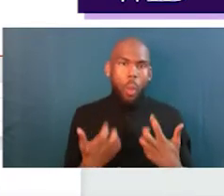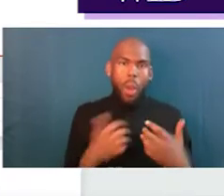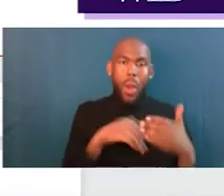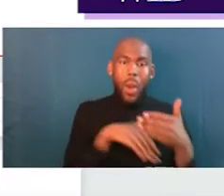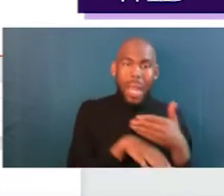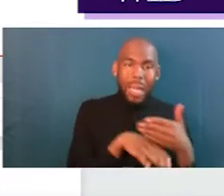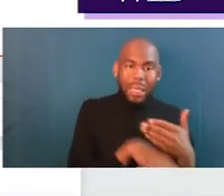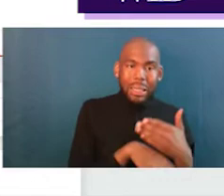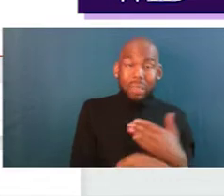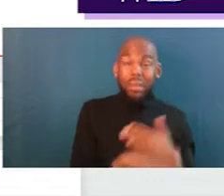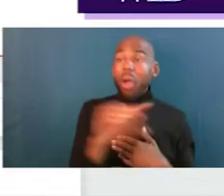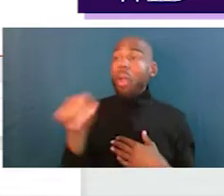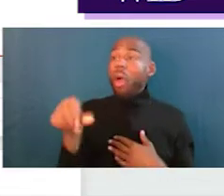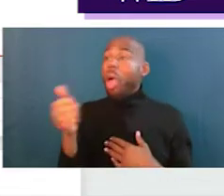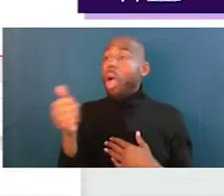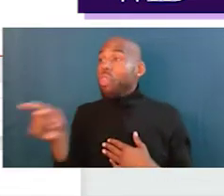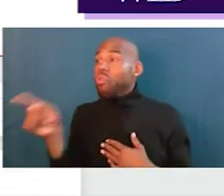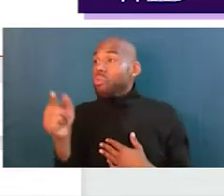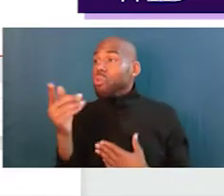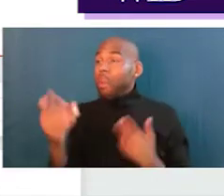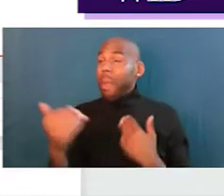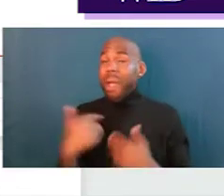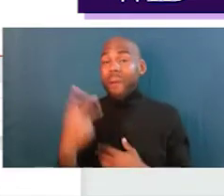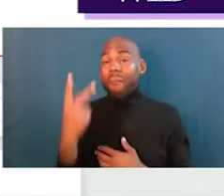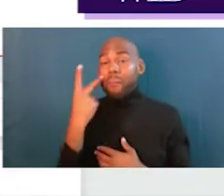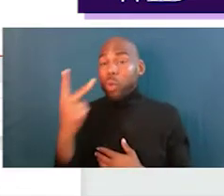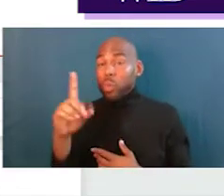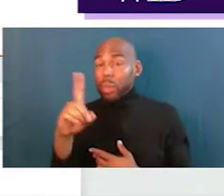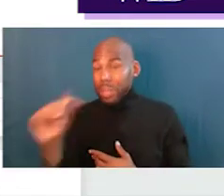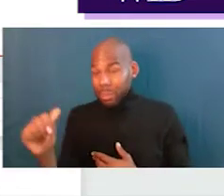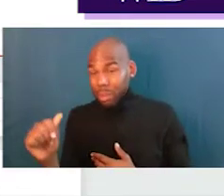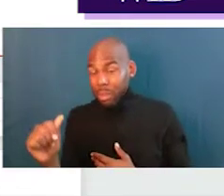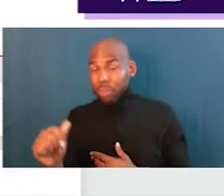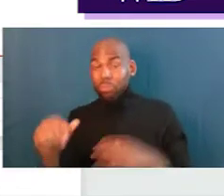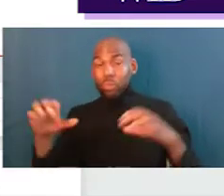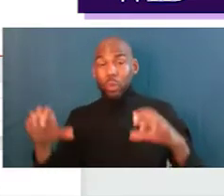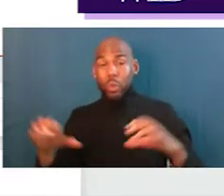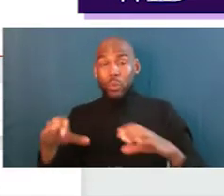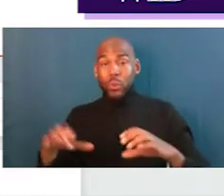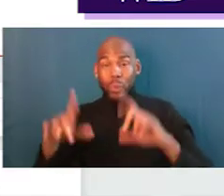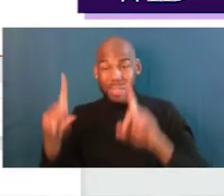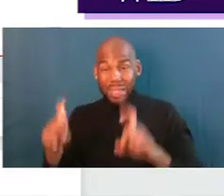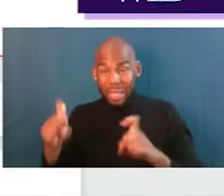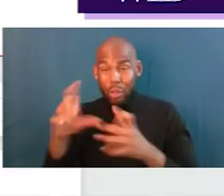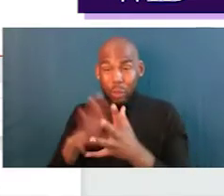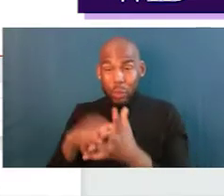as others that might have visual disabilities, so doing the testing to learn how to teach